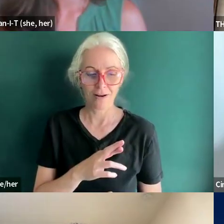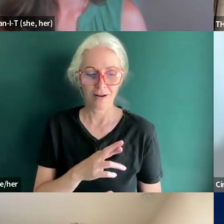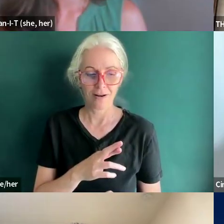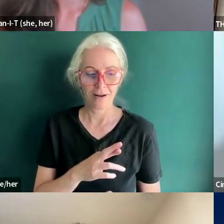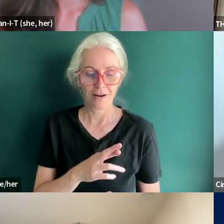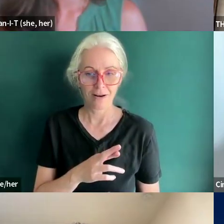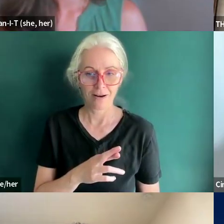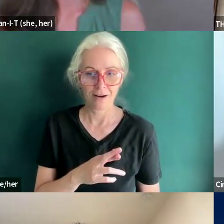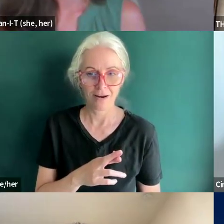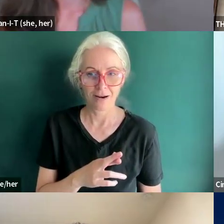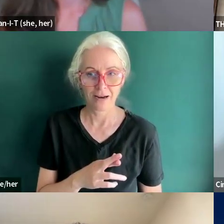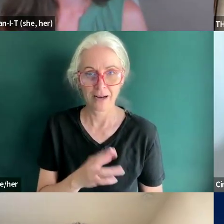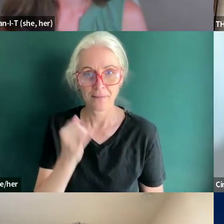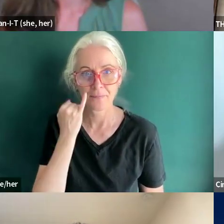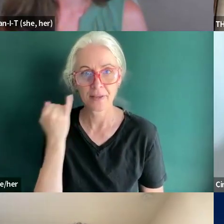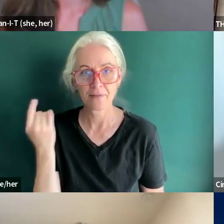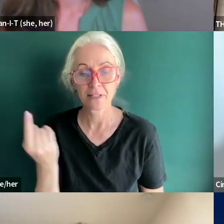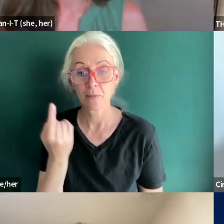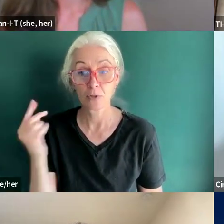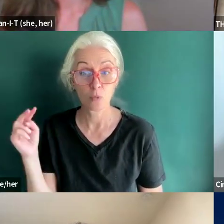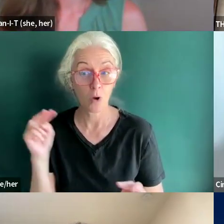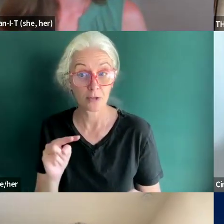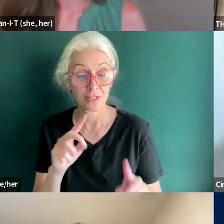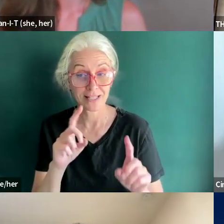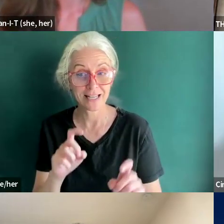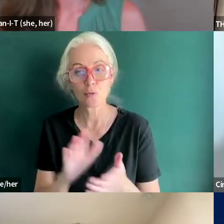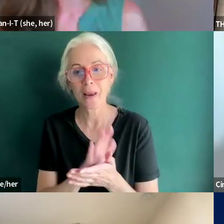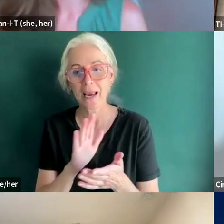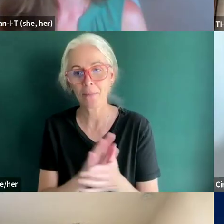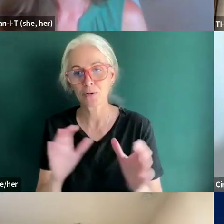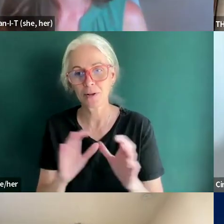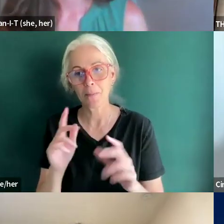meaning someone's watching, you take the test, you can get a paper certificate, which people love.